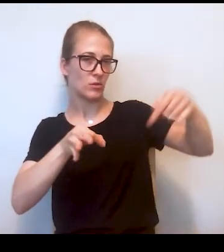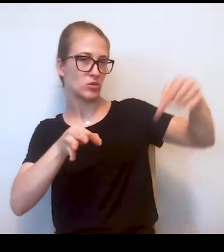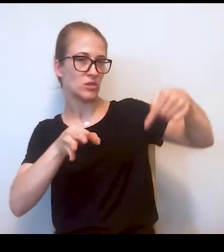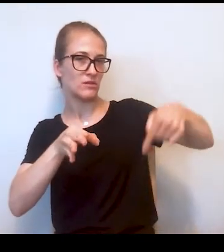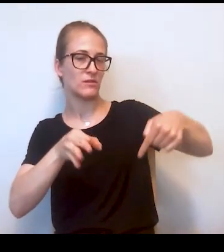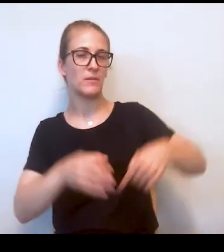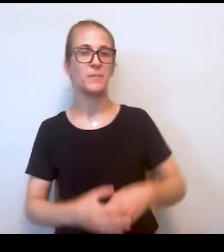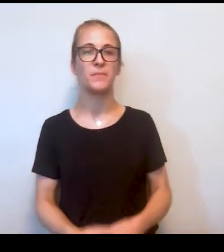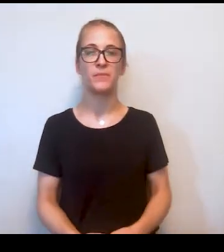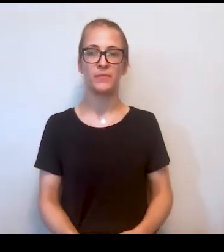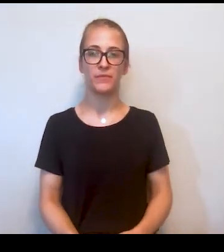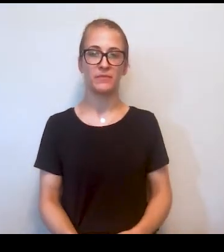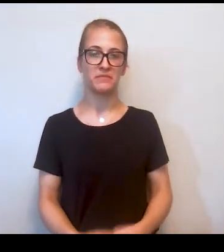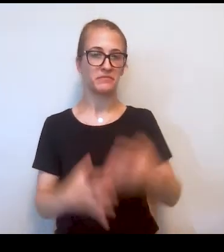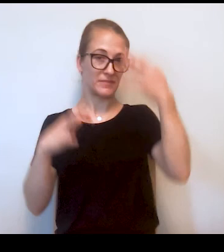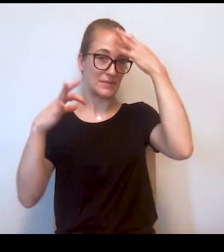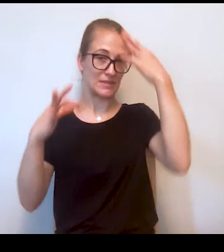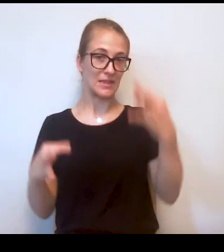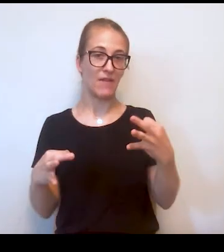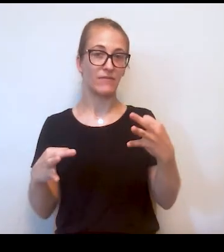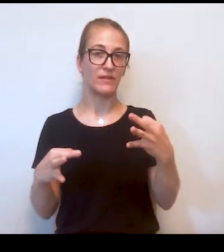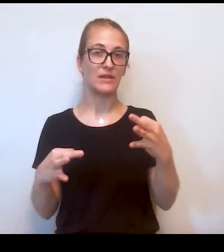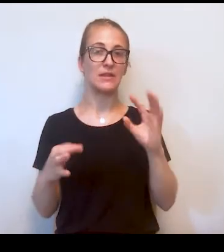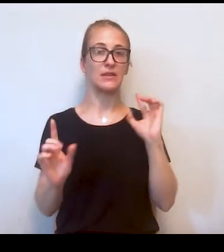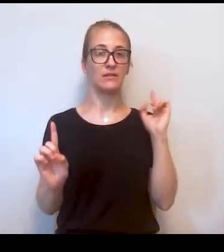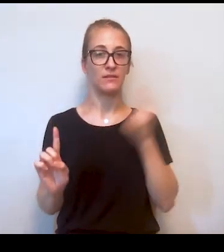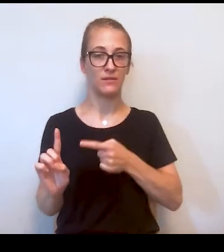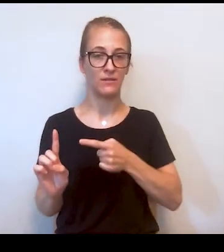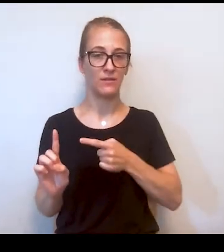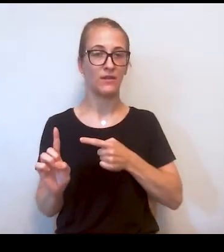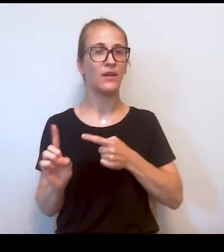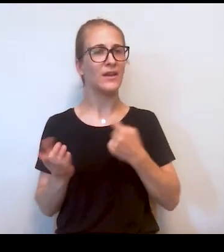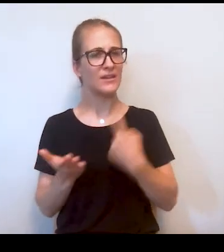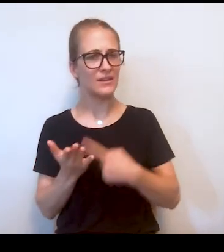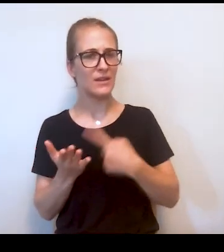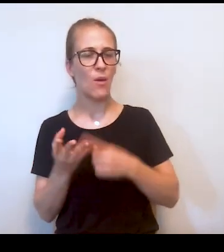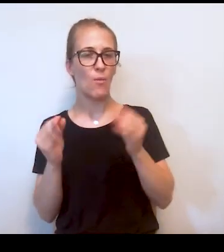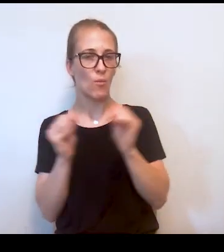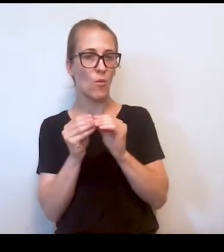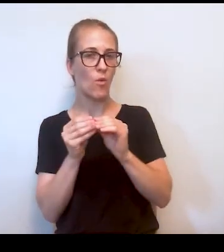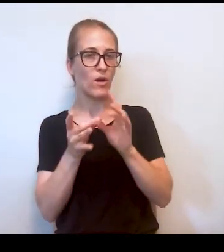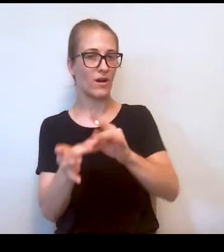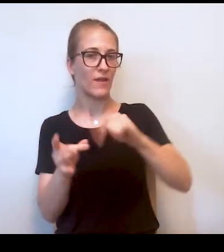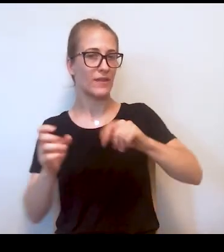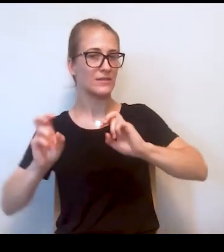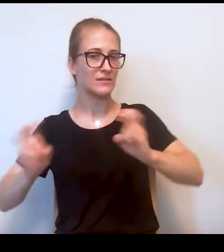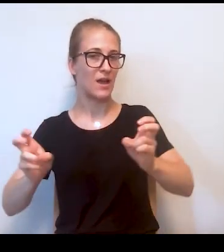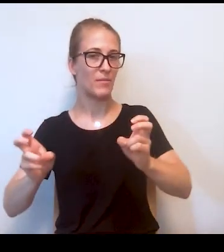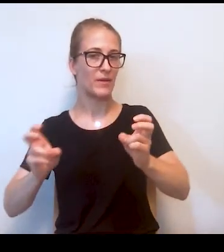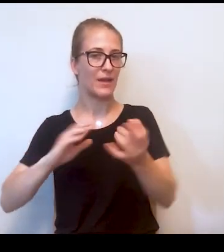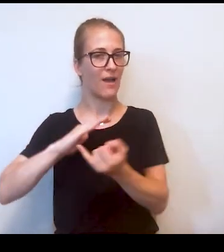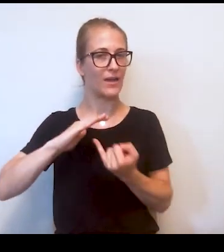and let's isolate just one of these areas and talk about it more because the work you're doing is so important.